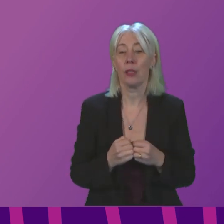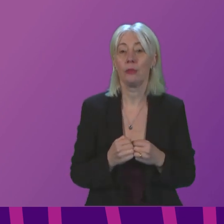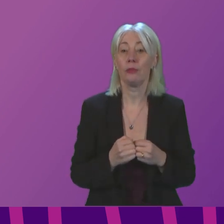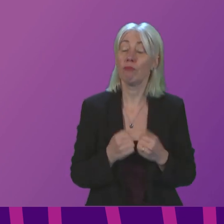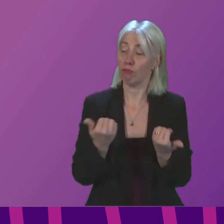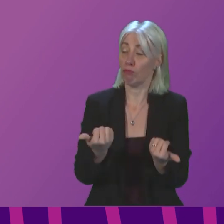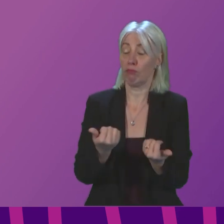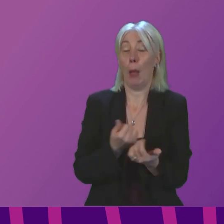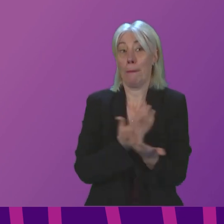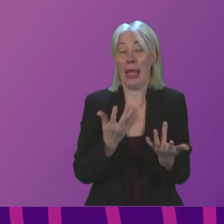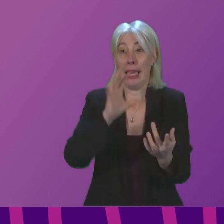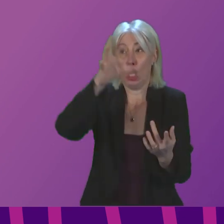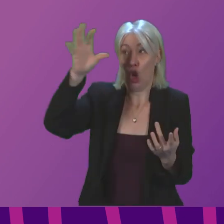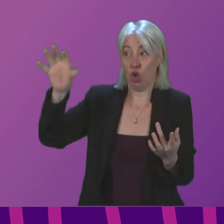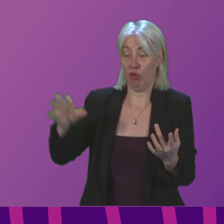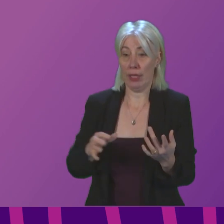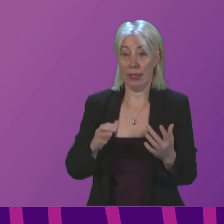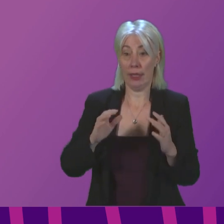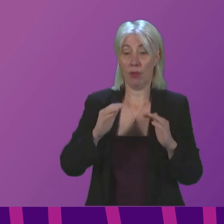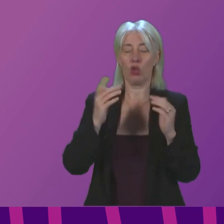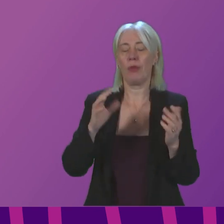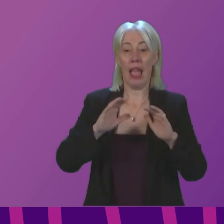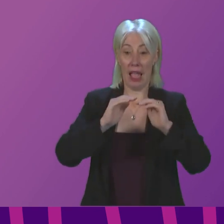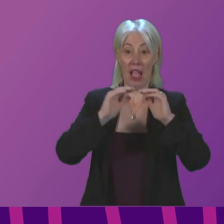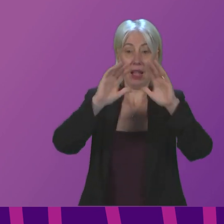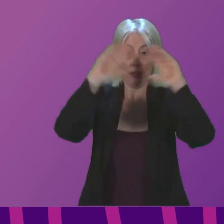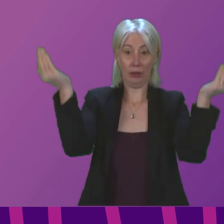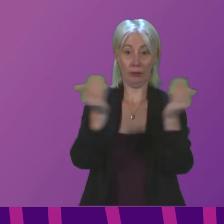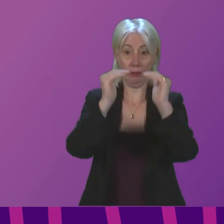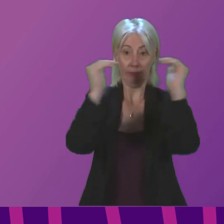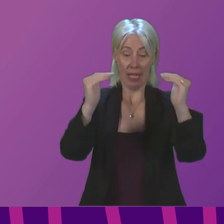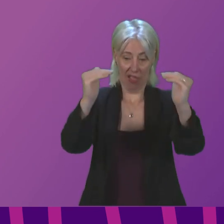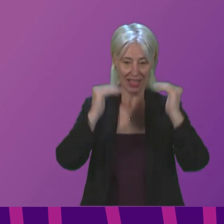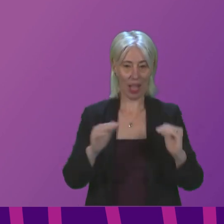For many countries in the global south, the impacts of climate change are already being